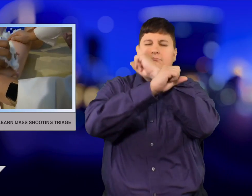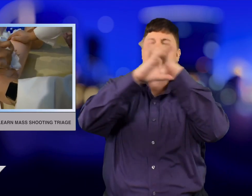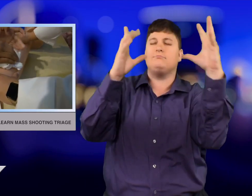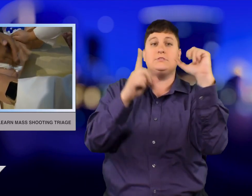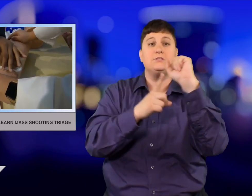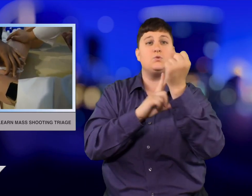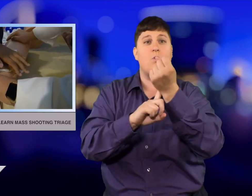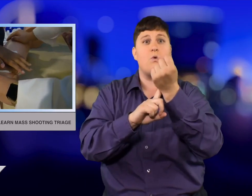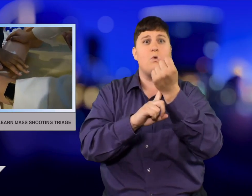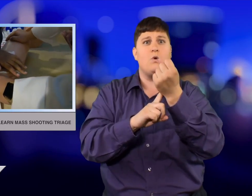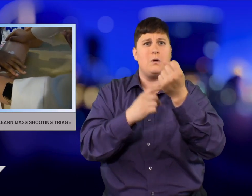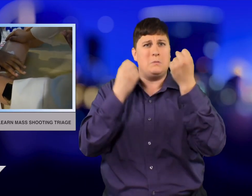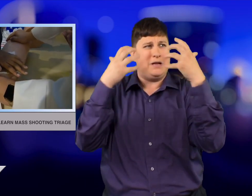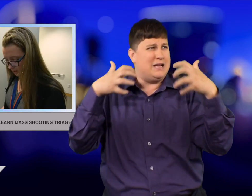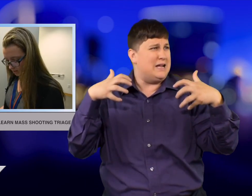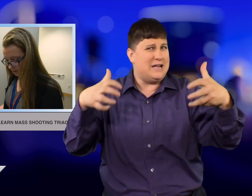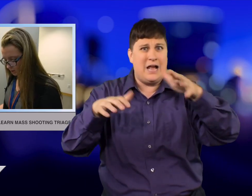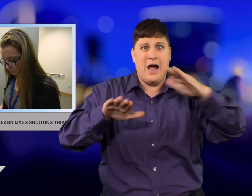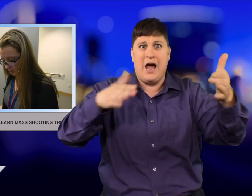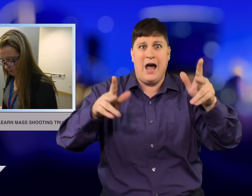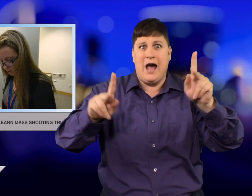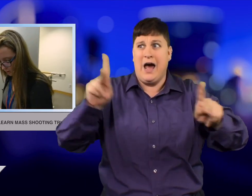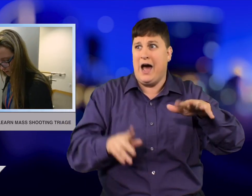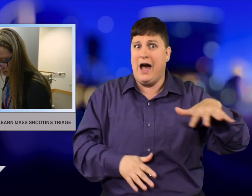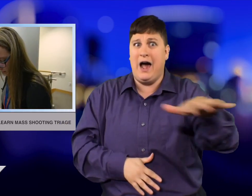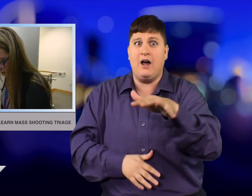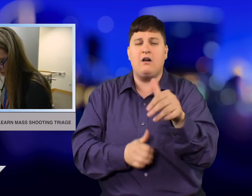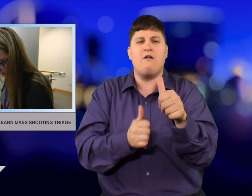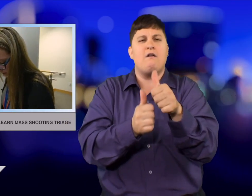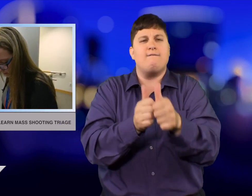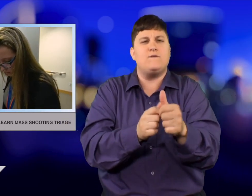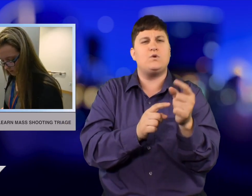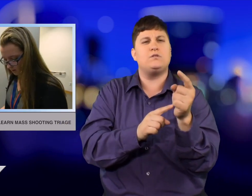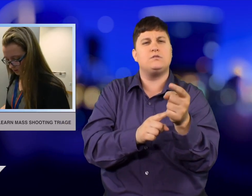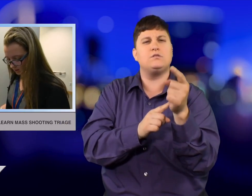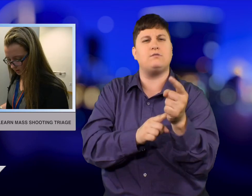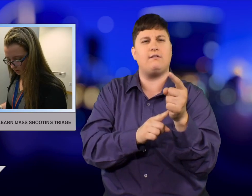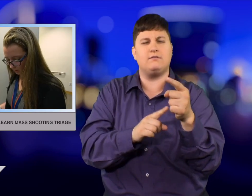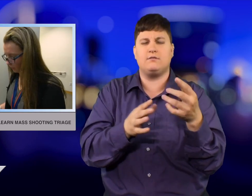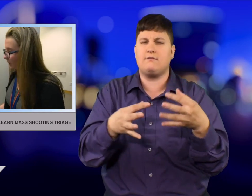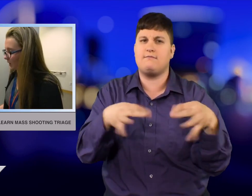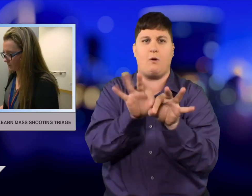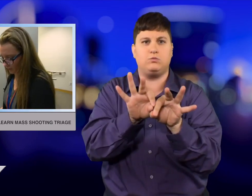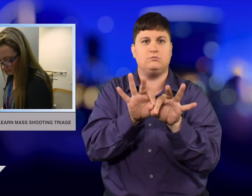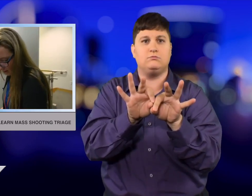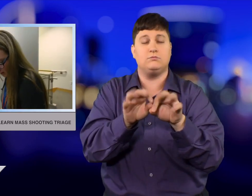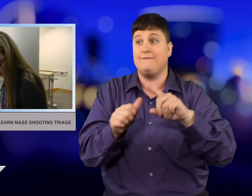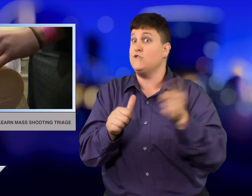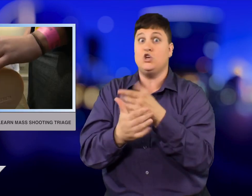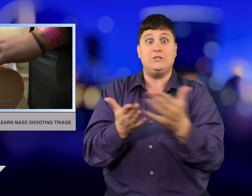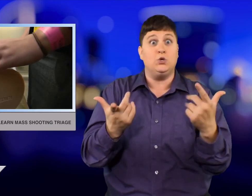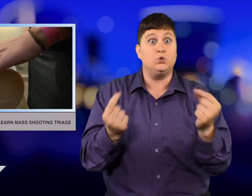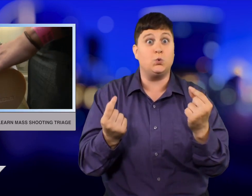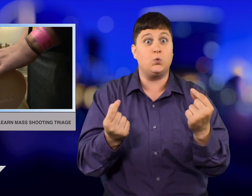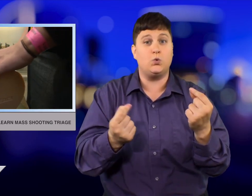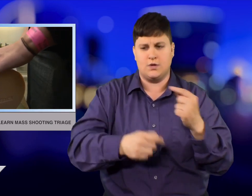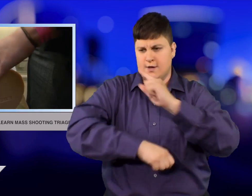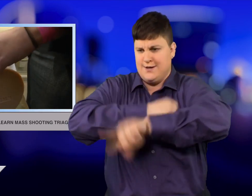In a mass casualty scenario, every second makes the difference and the first line of